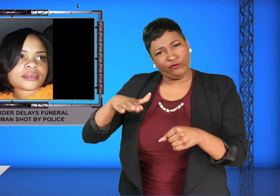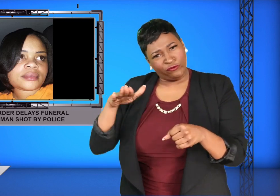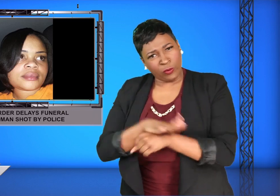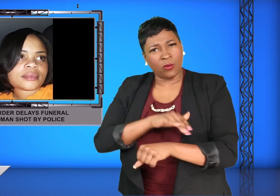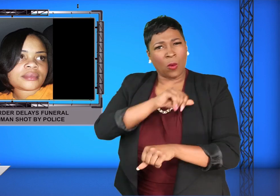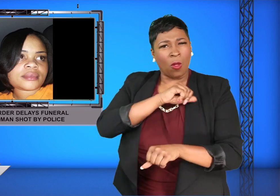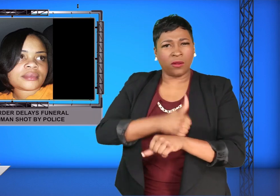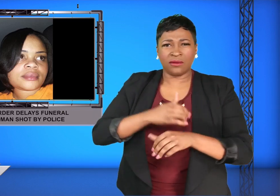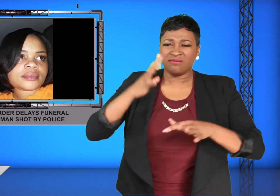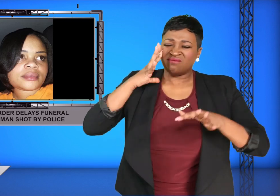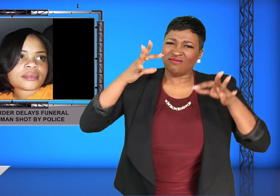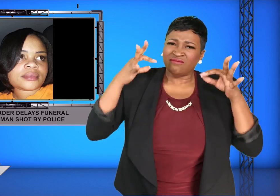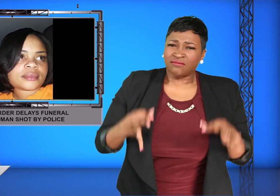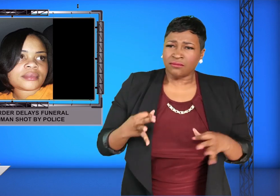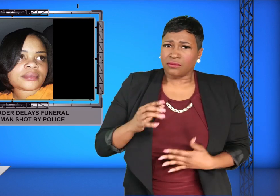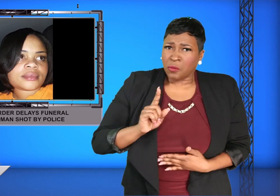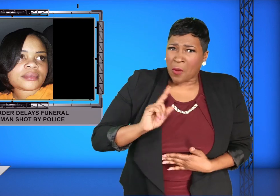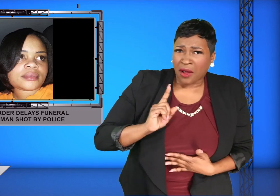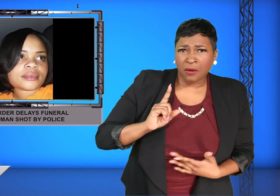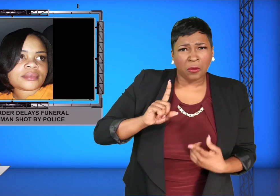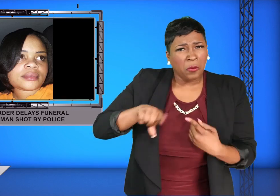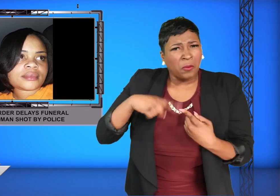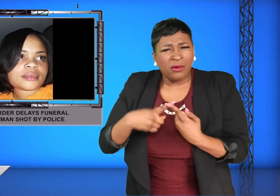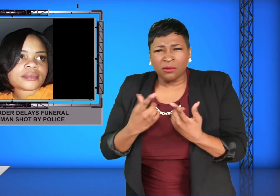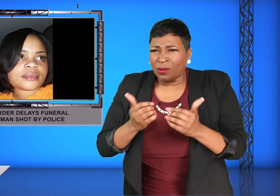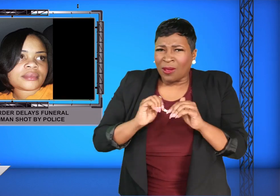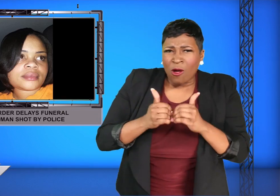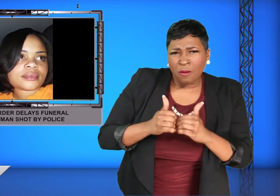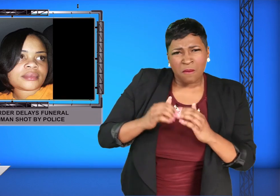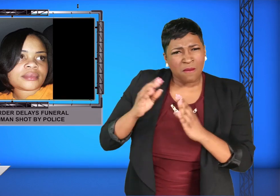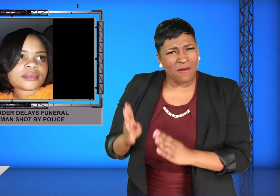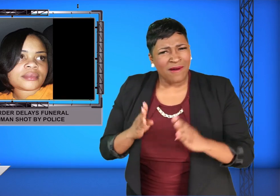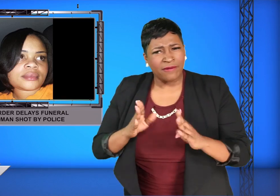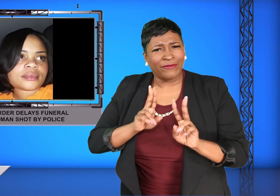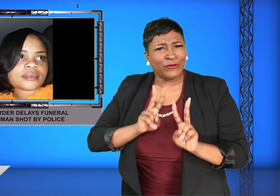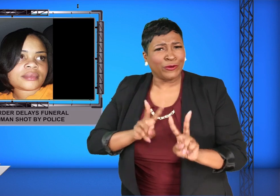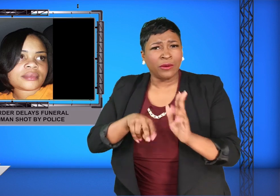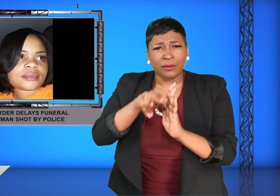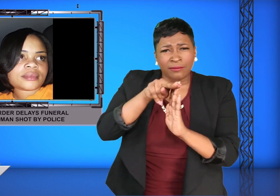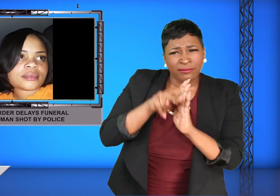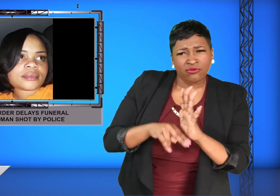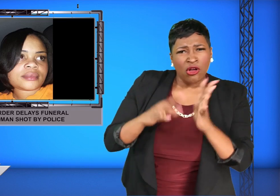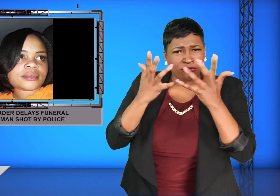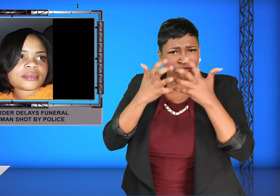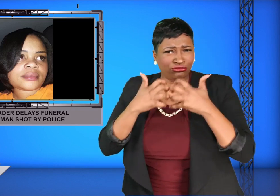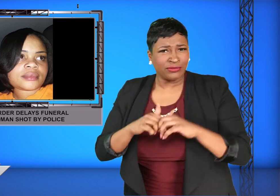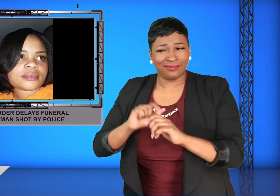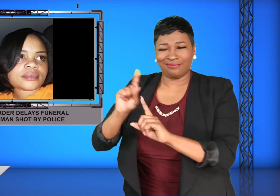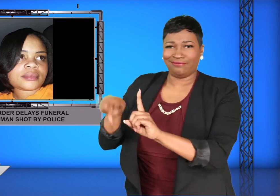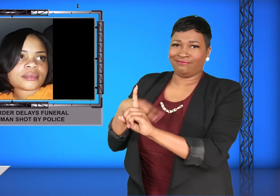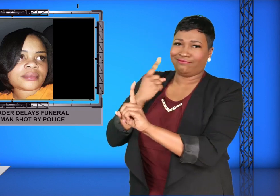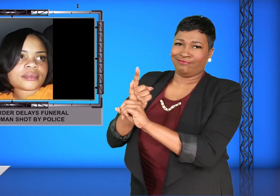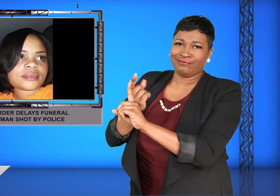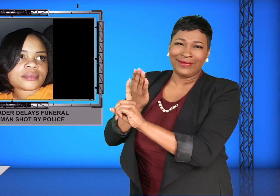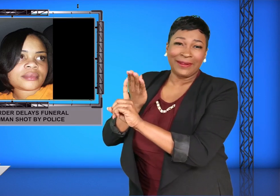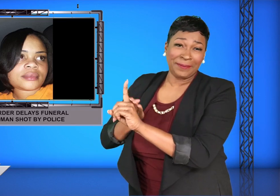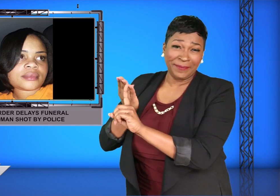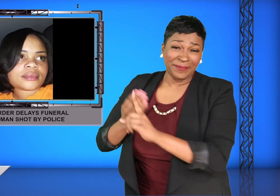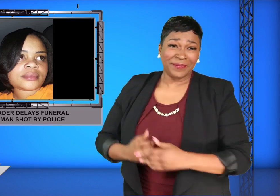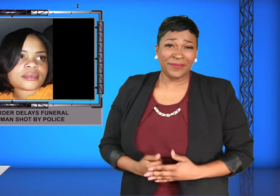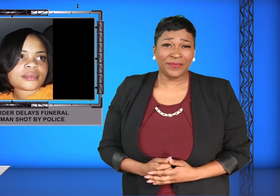to make arrangements for her funeral and burial.